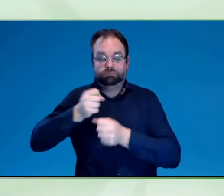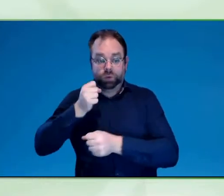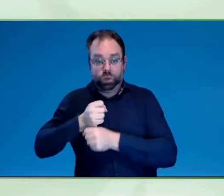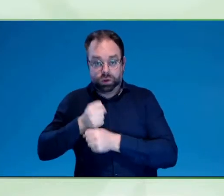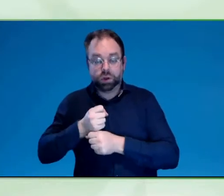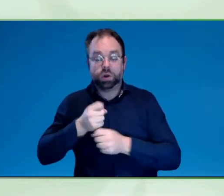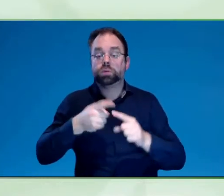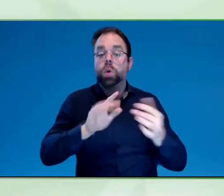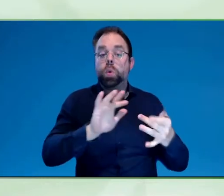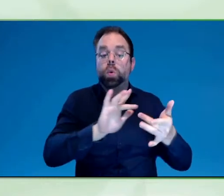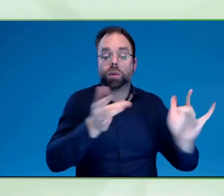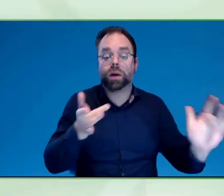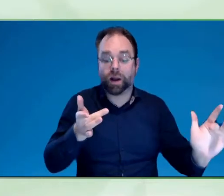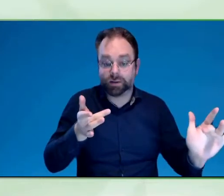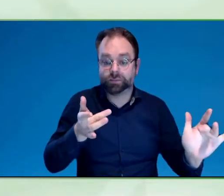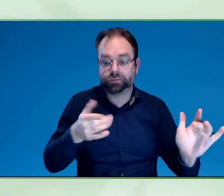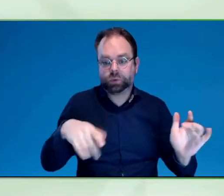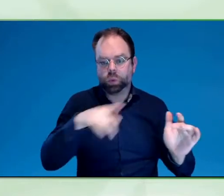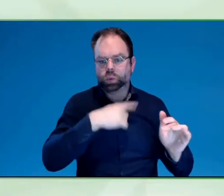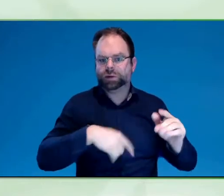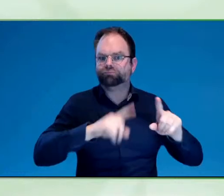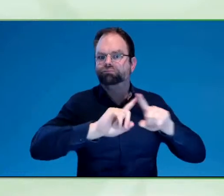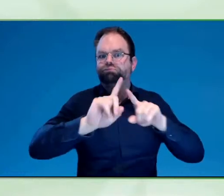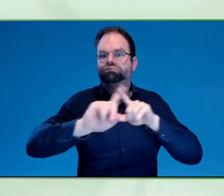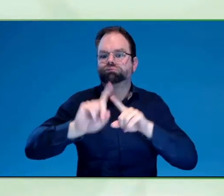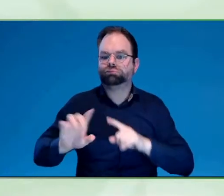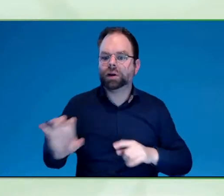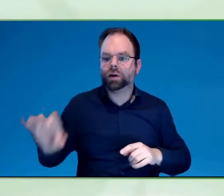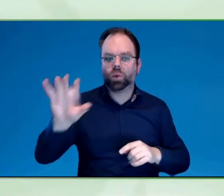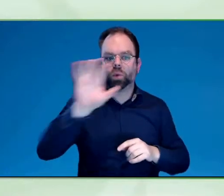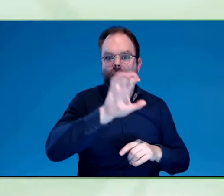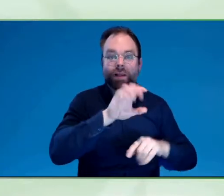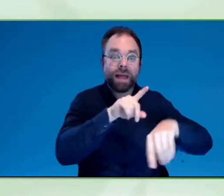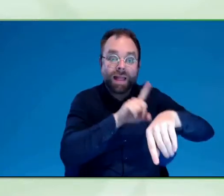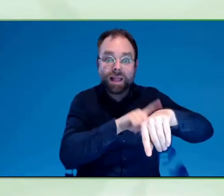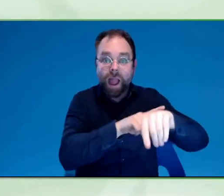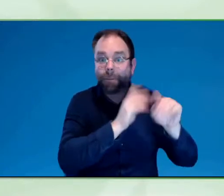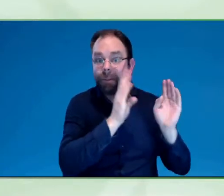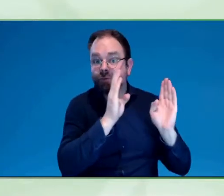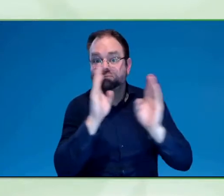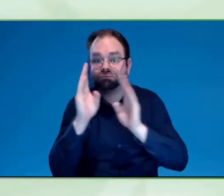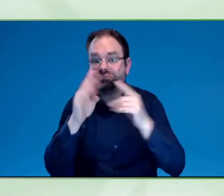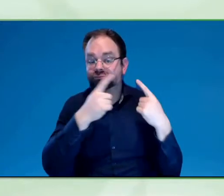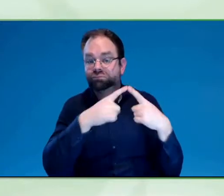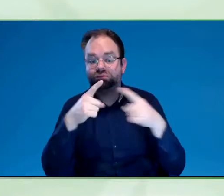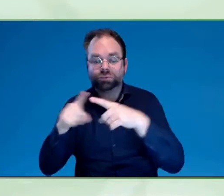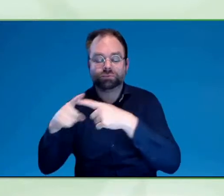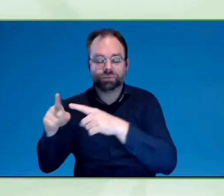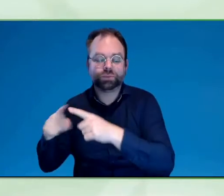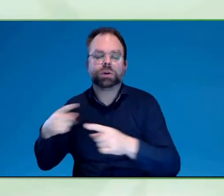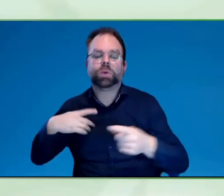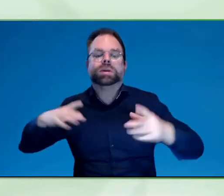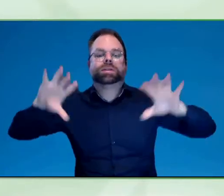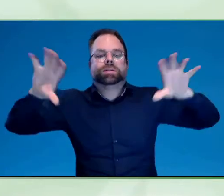I do think it is important though, it is not all about conversation, there's action that needs to come out of it.